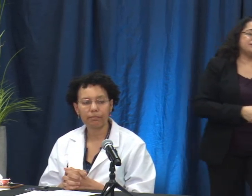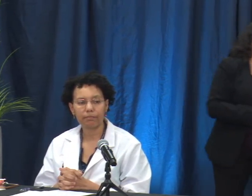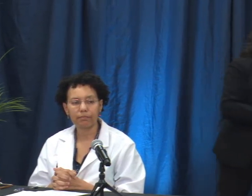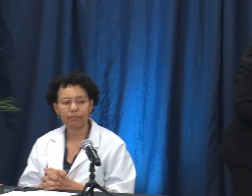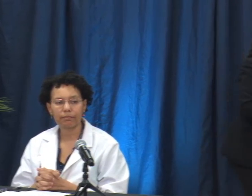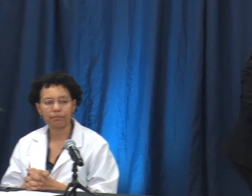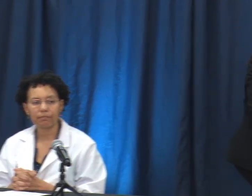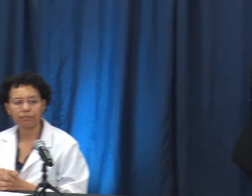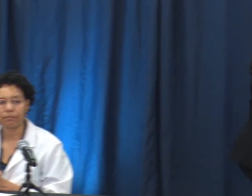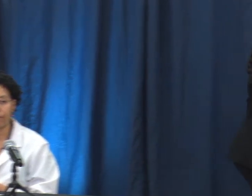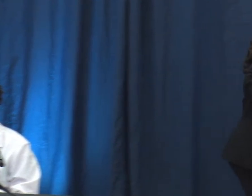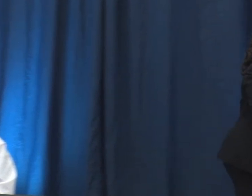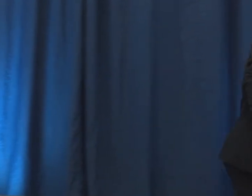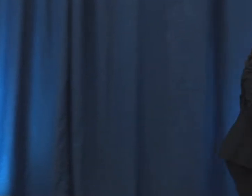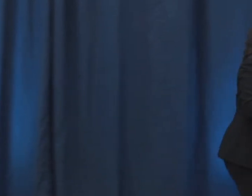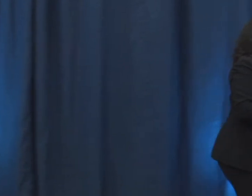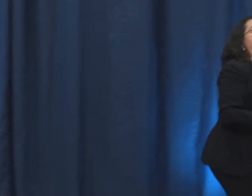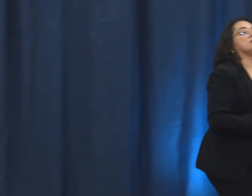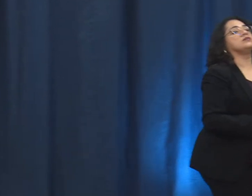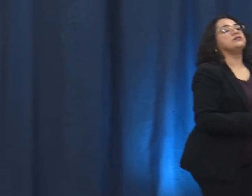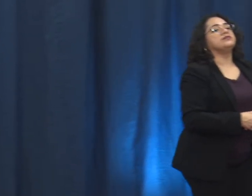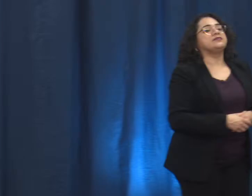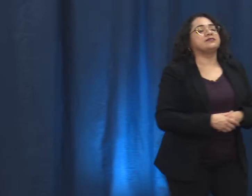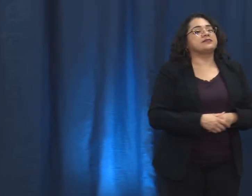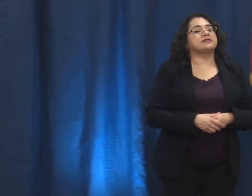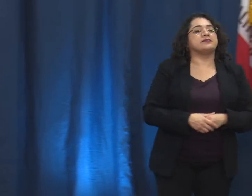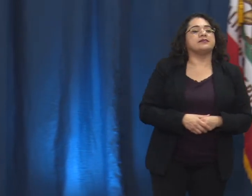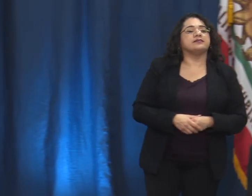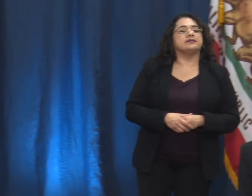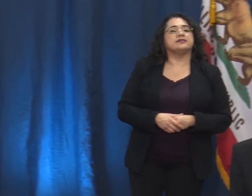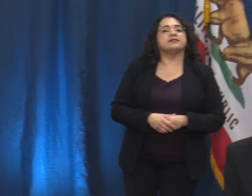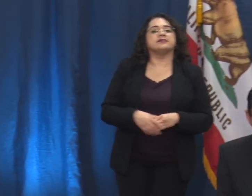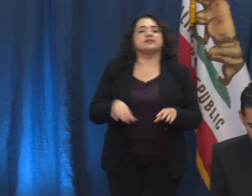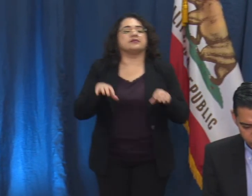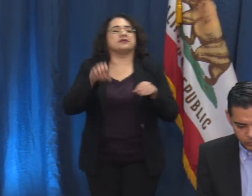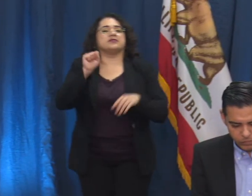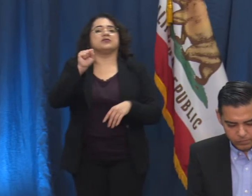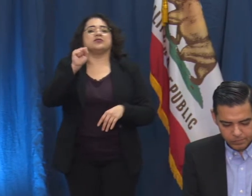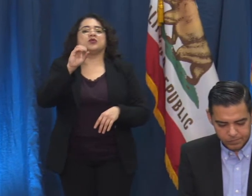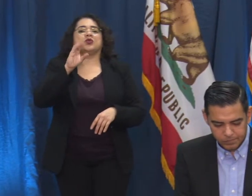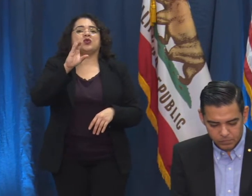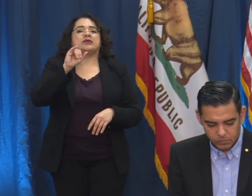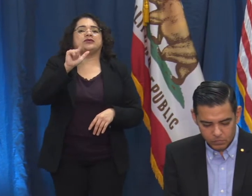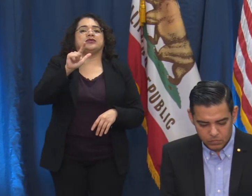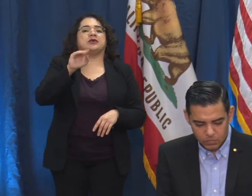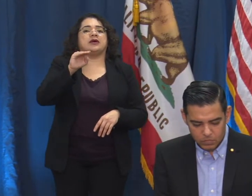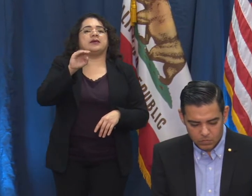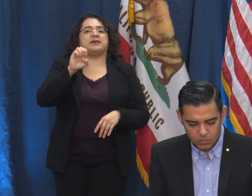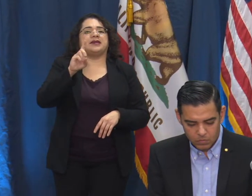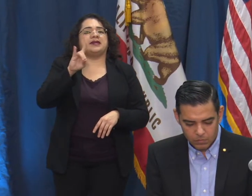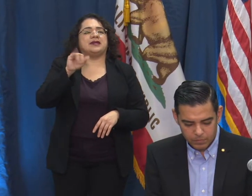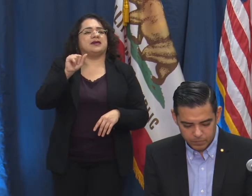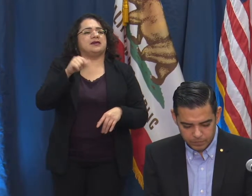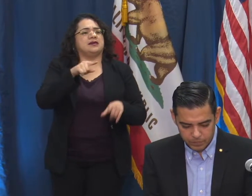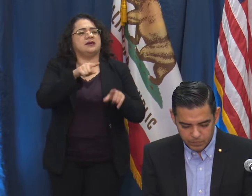questions on Facebook and like to just open this up for the comments either from the Mayor or Dr. Davis but specifically about the